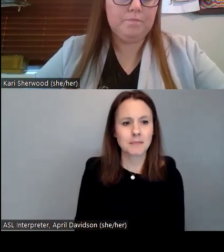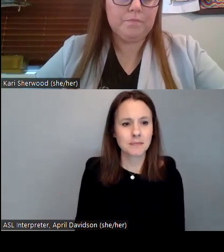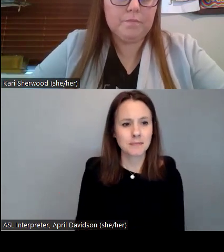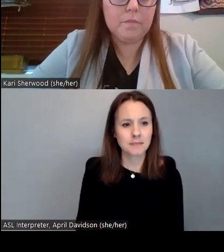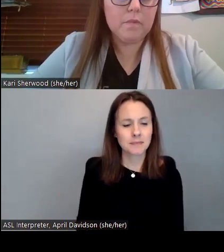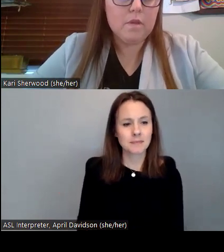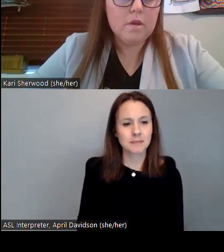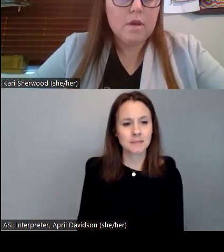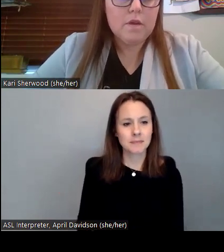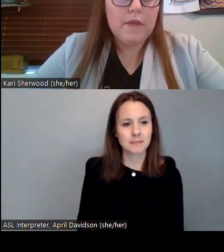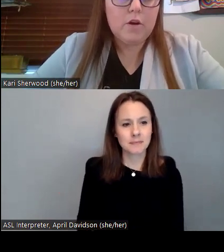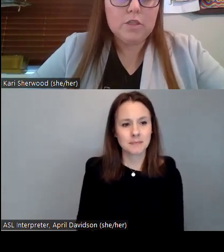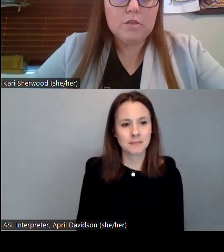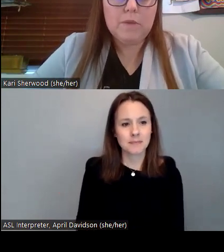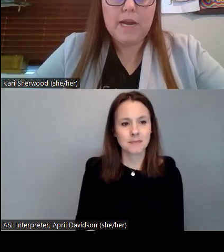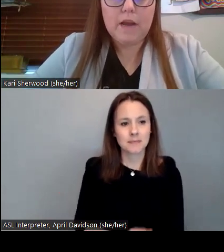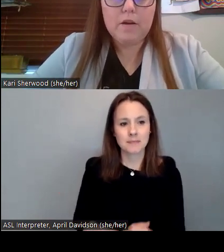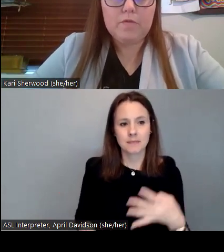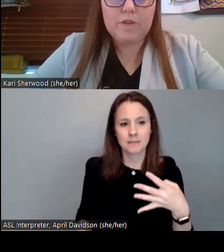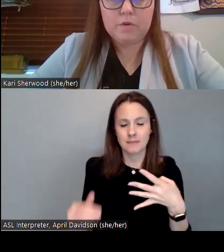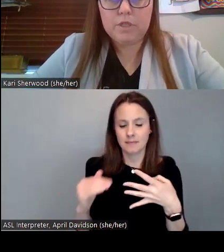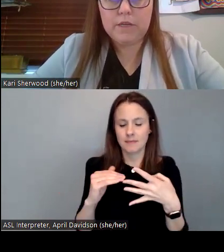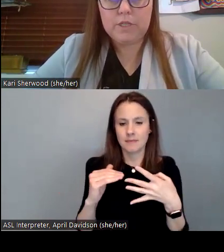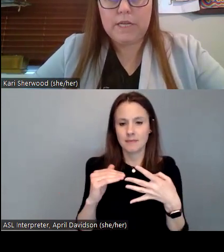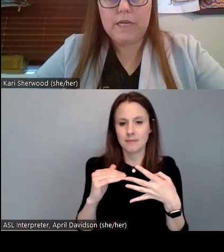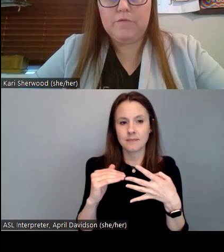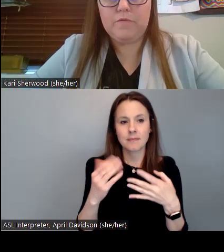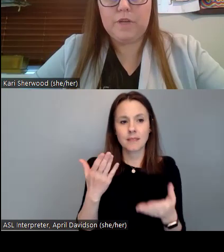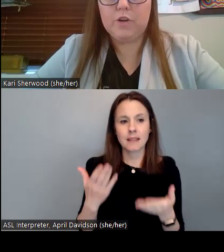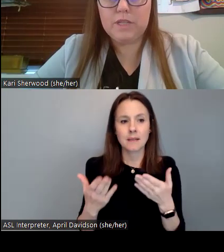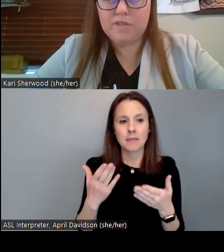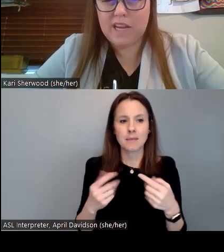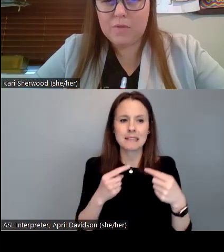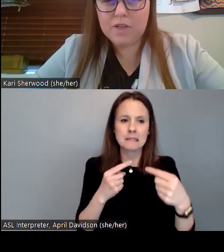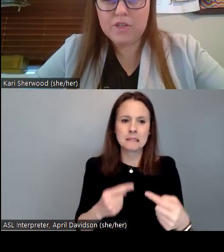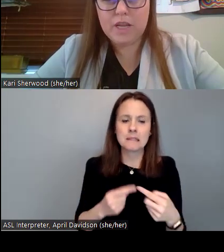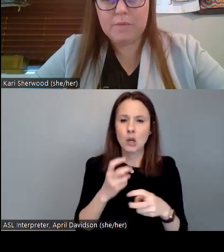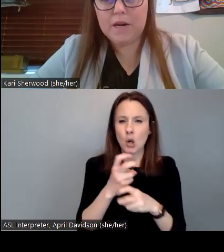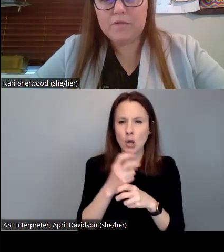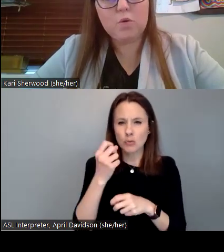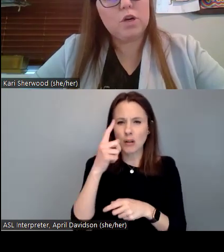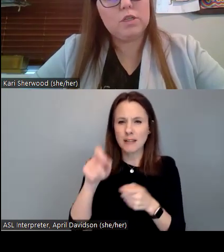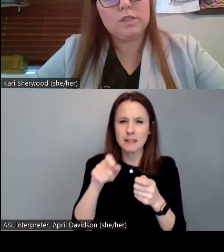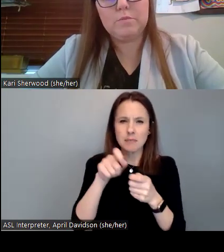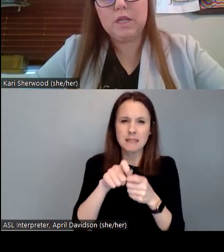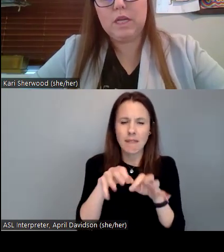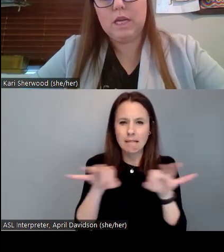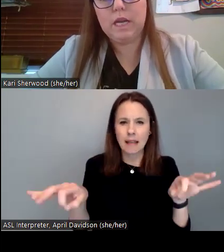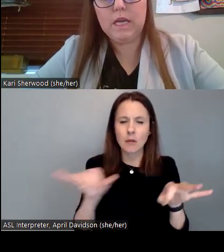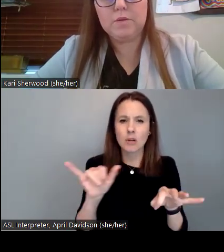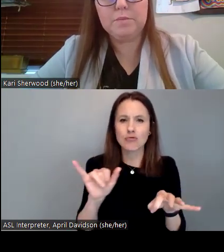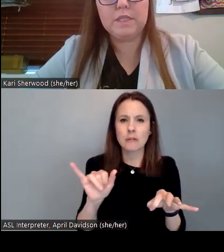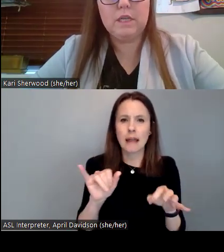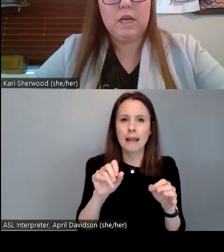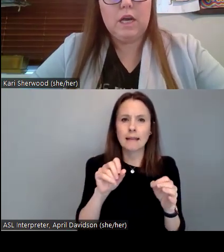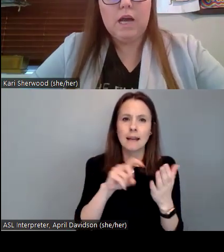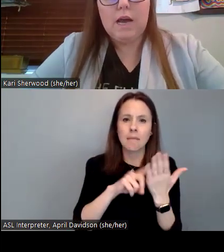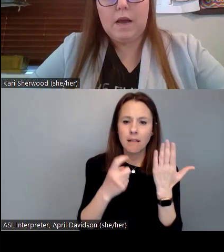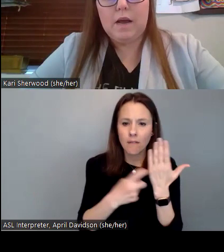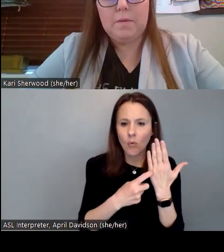They also might have difficulty understanding figurative language like metaphors, simile,